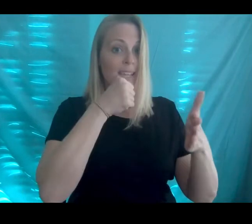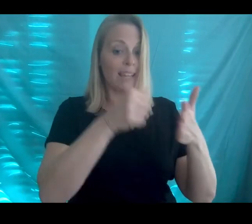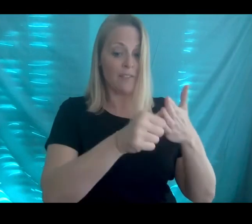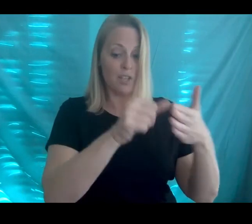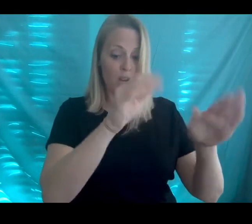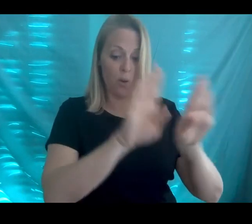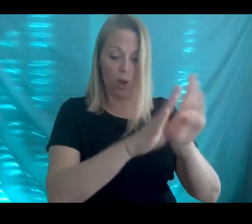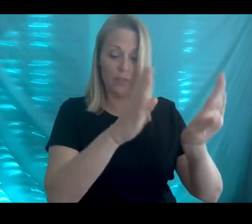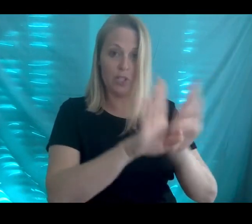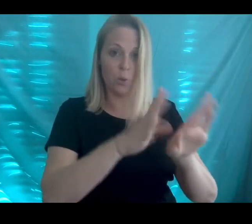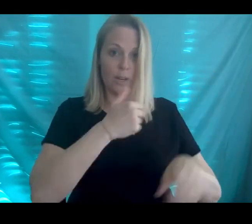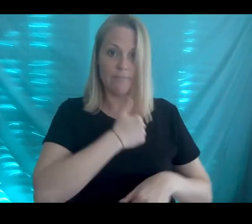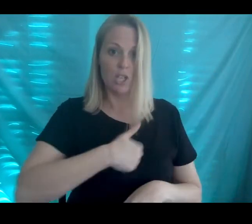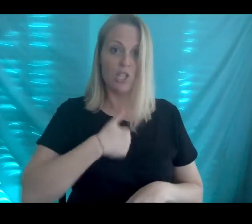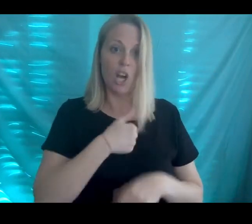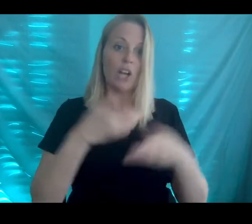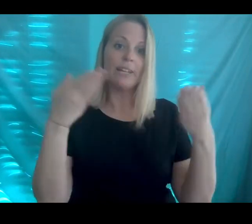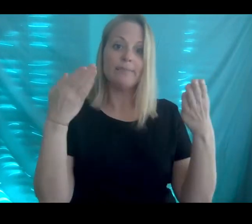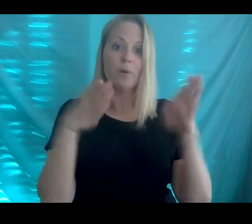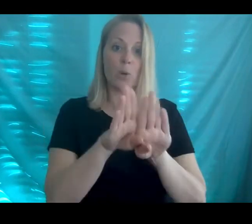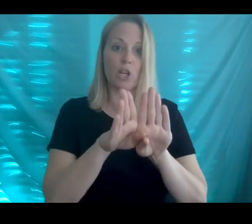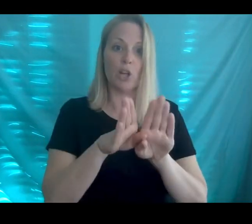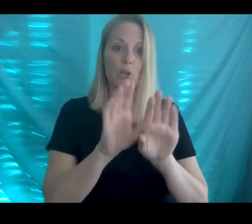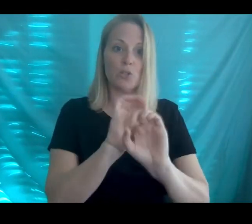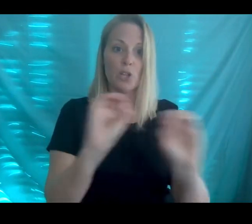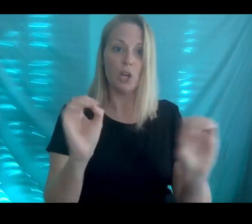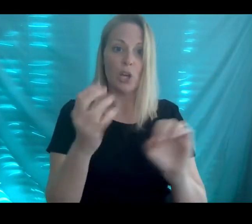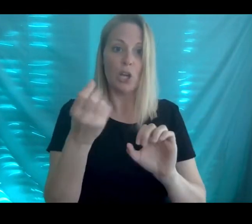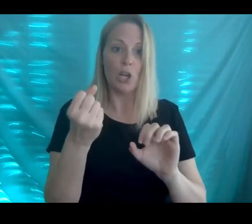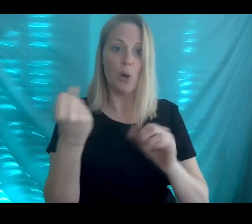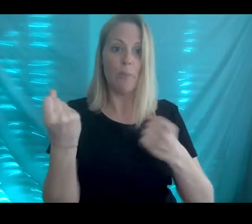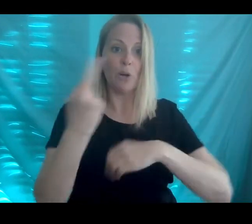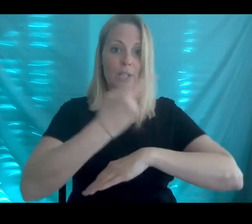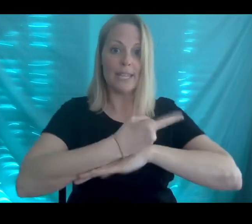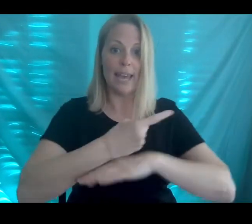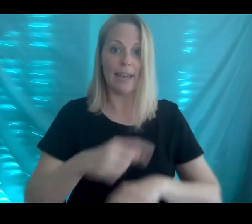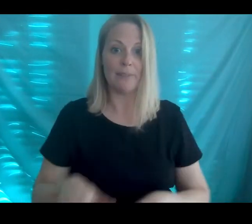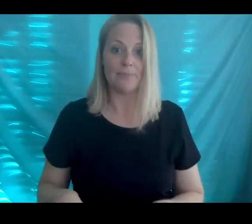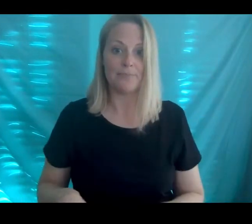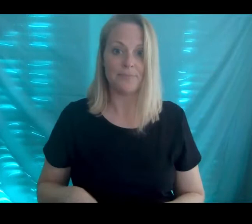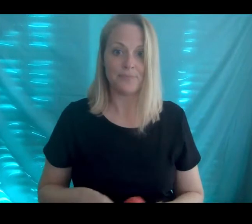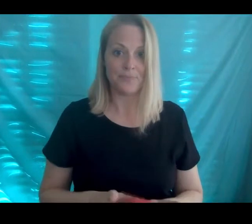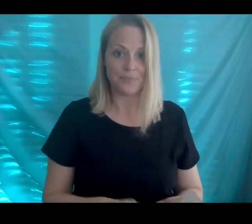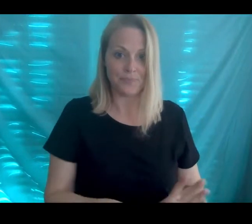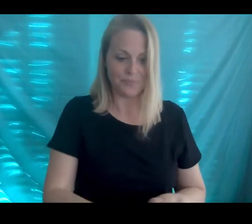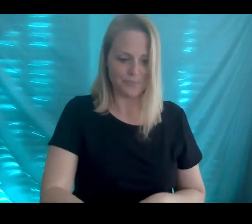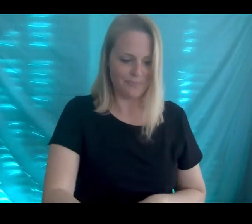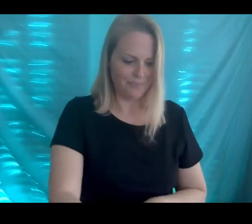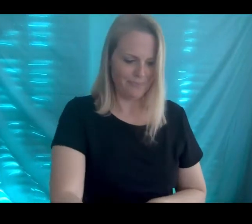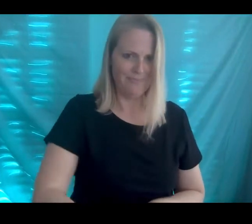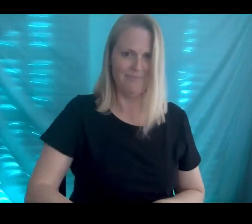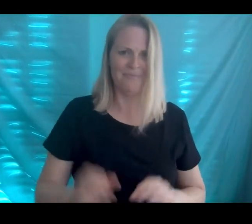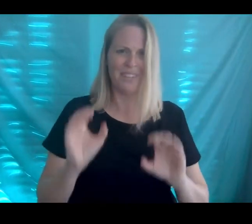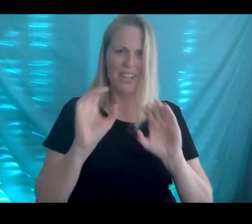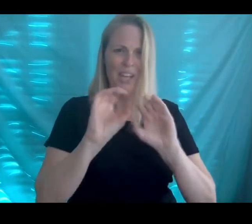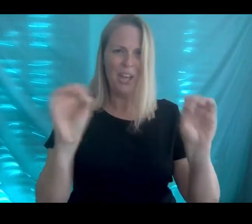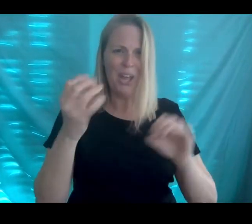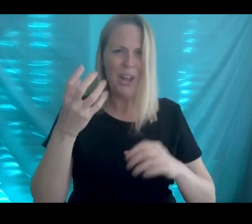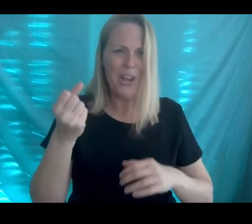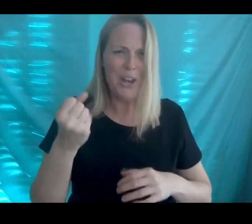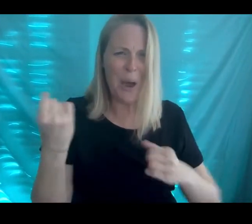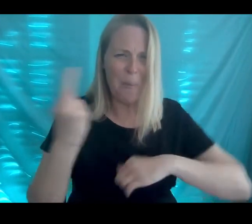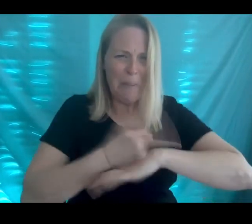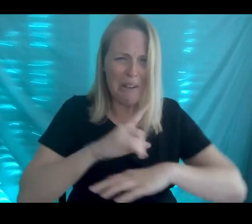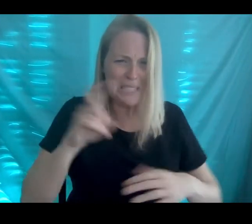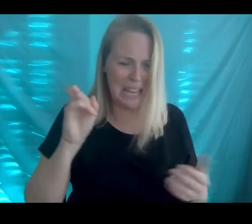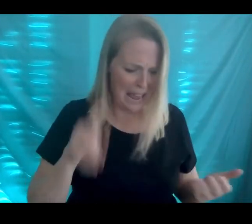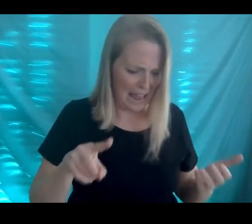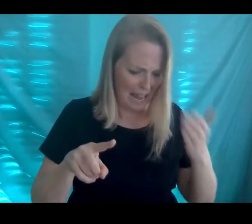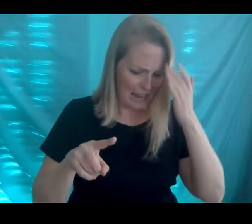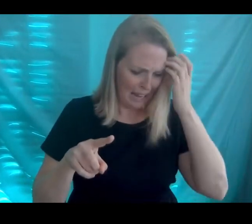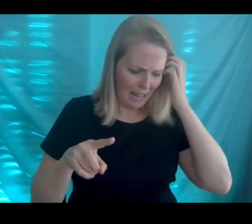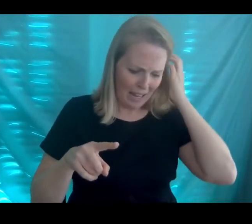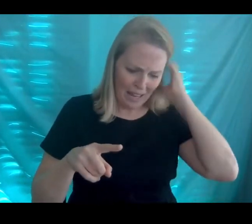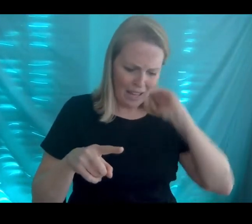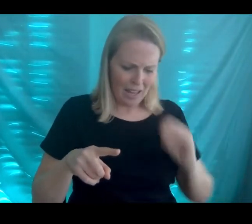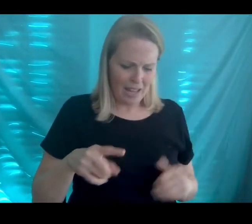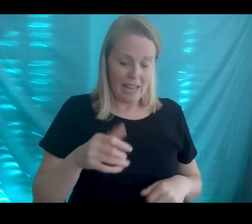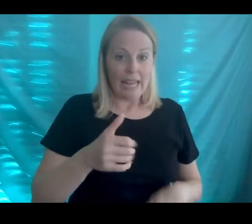left a note on the door sorry we're closed no milk today no milk today in